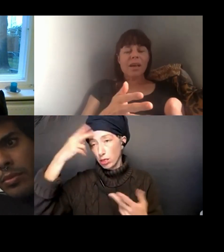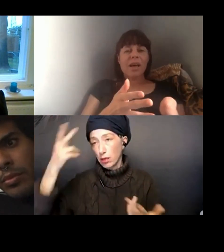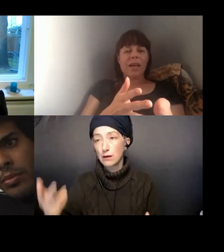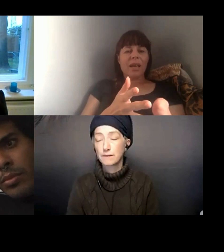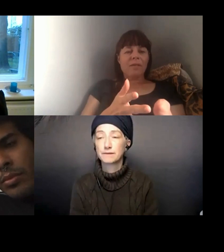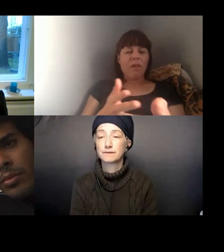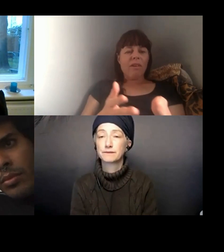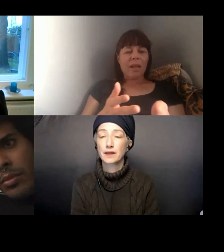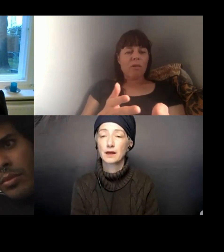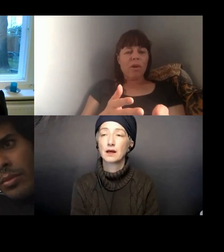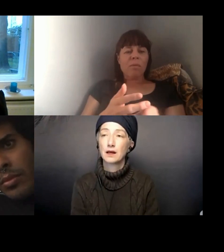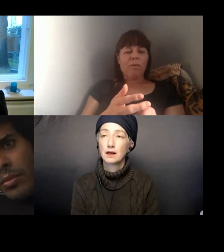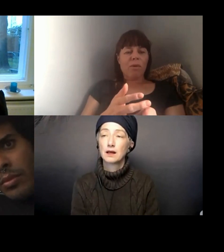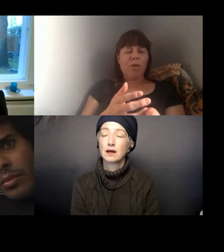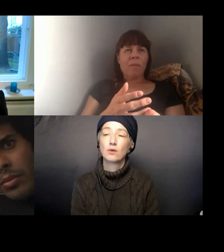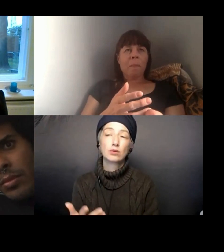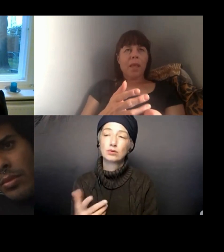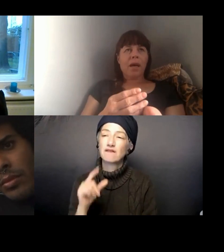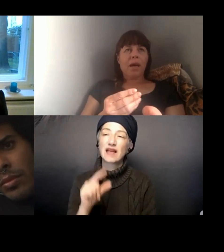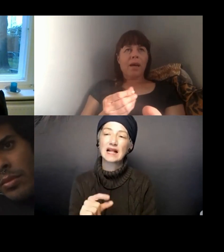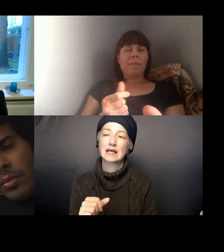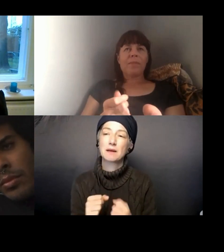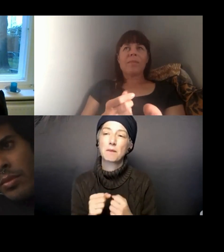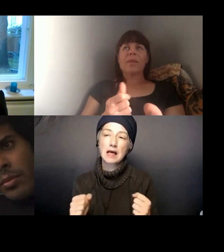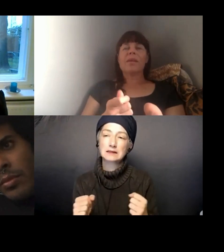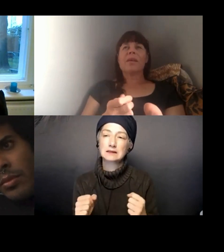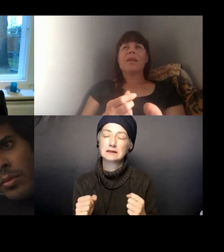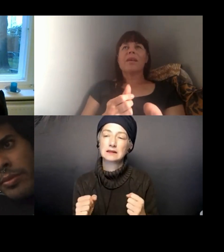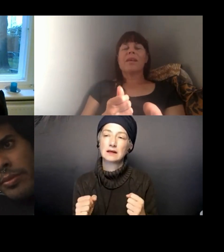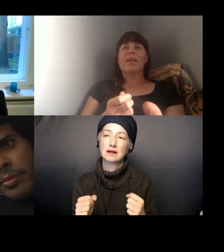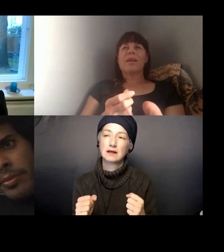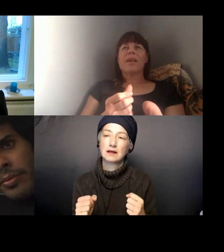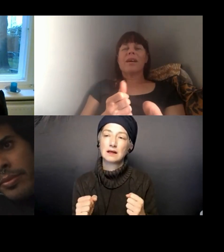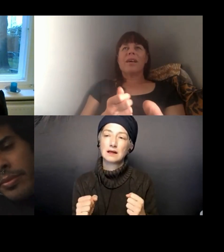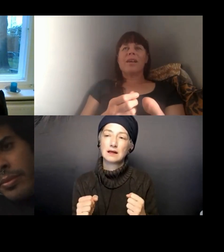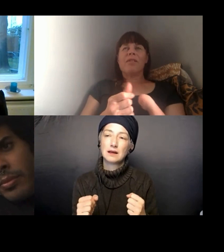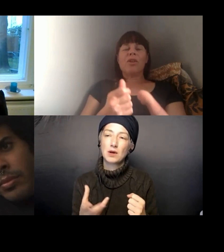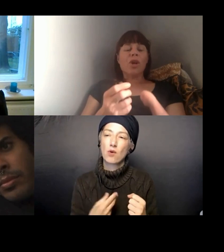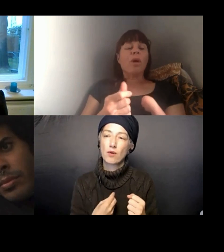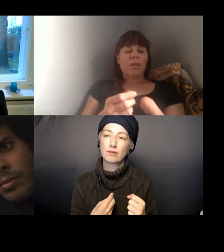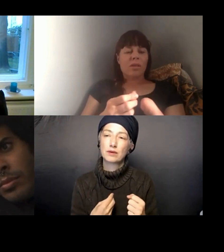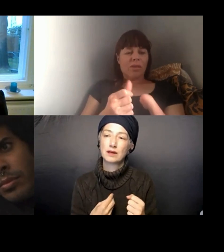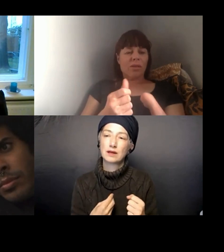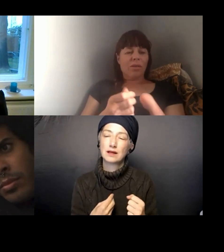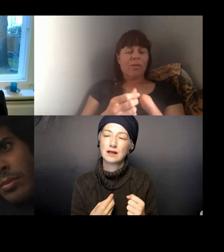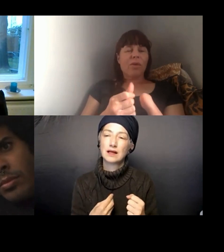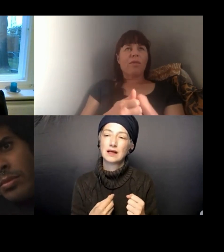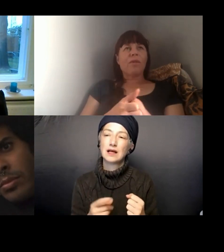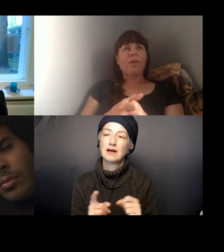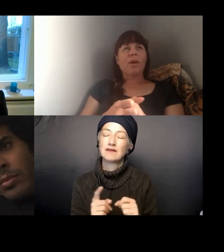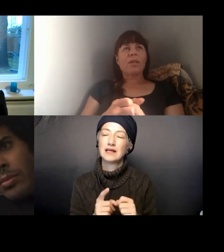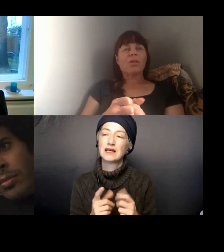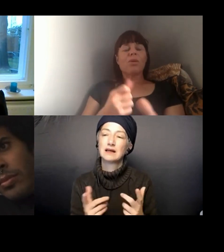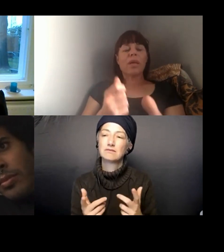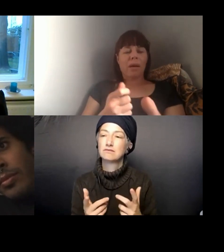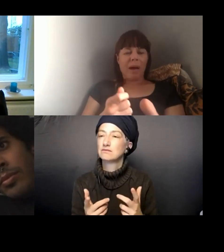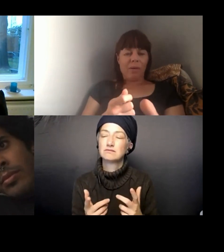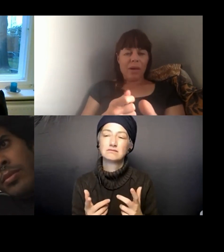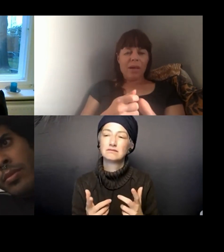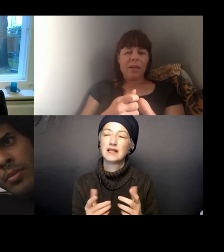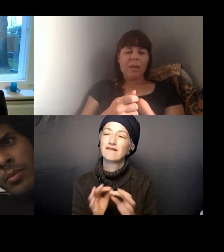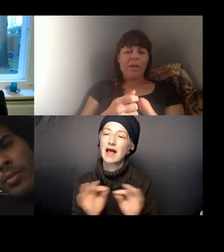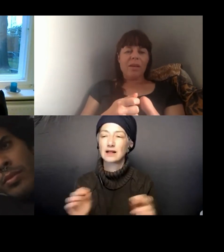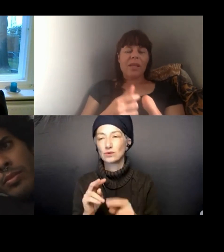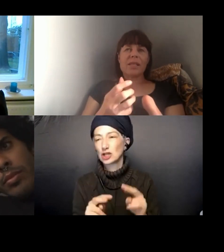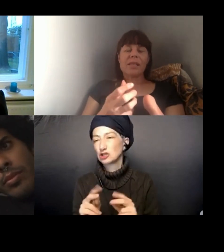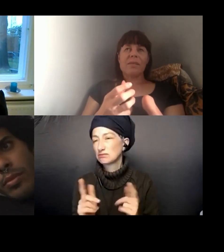And it needs very little room for... for nuance or for talking about this.